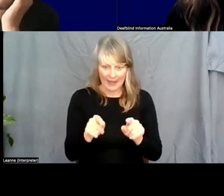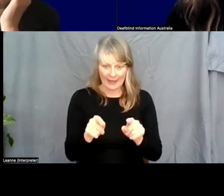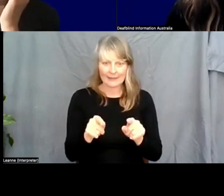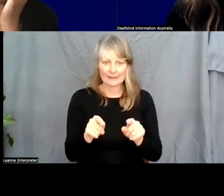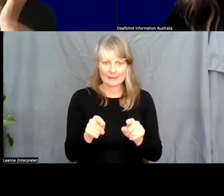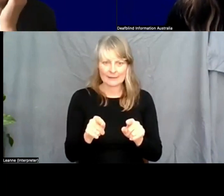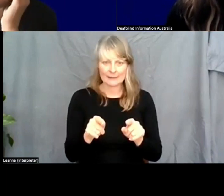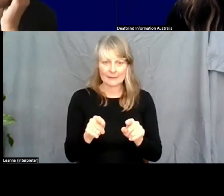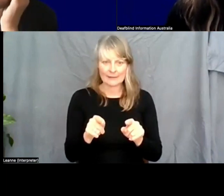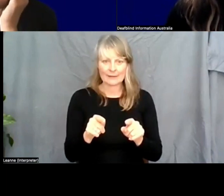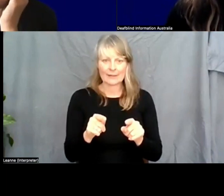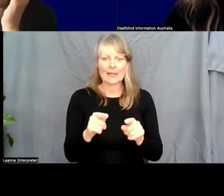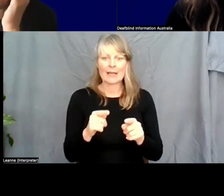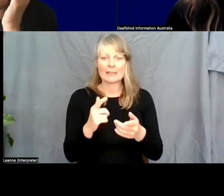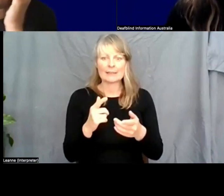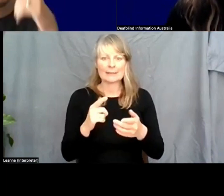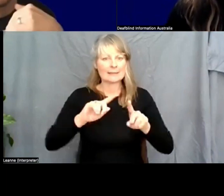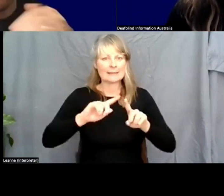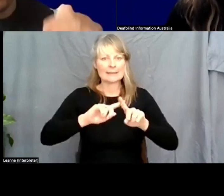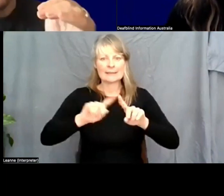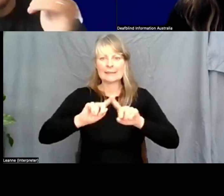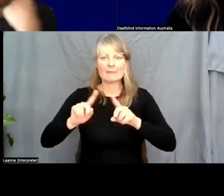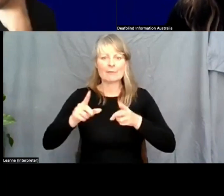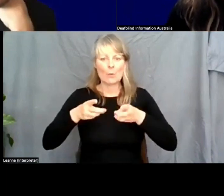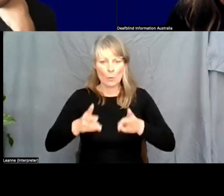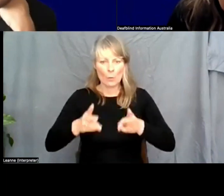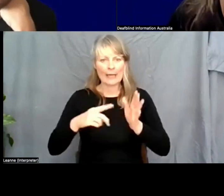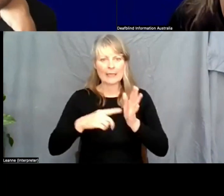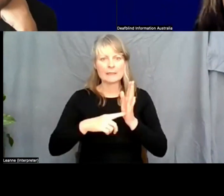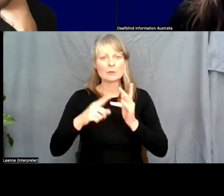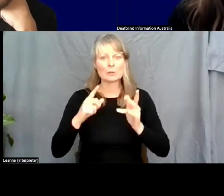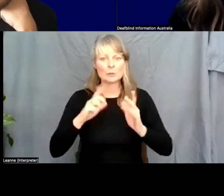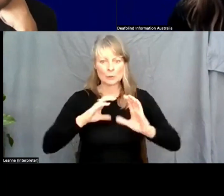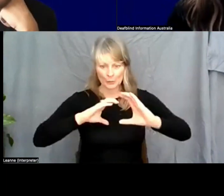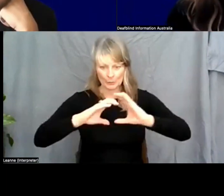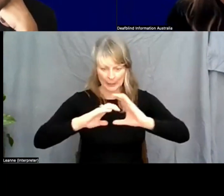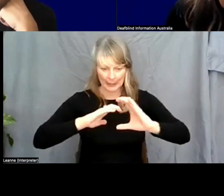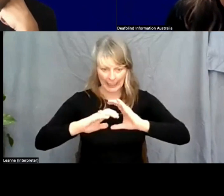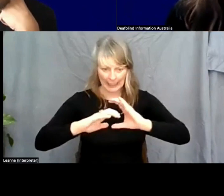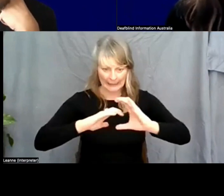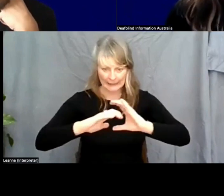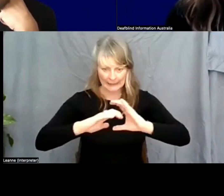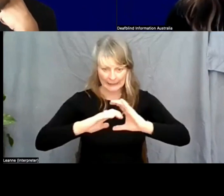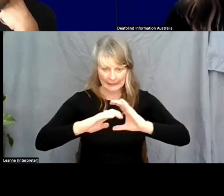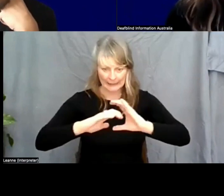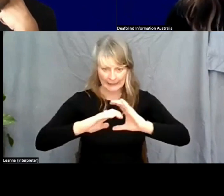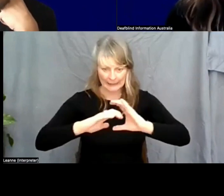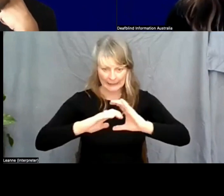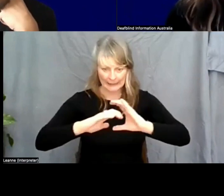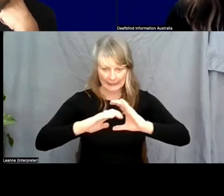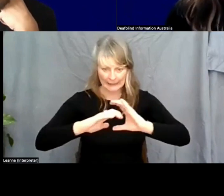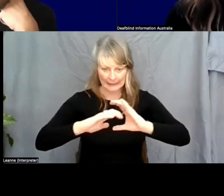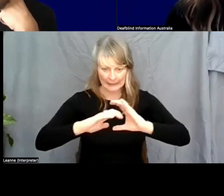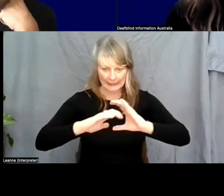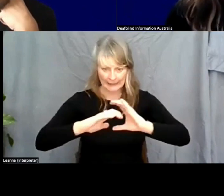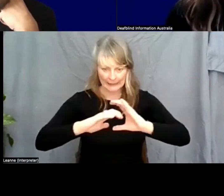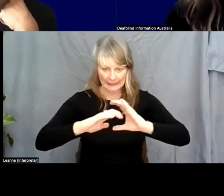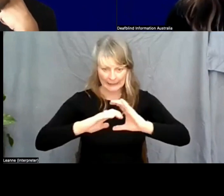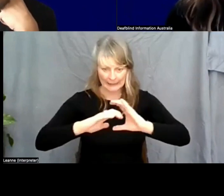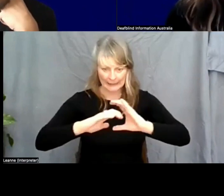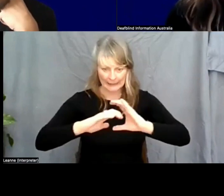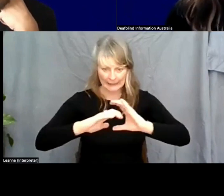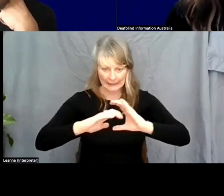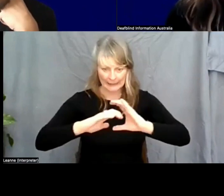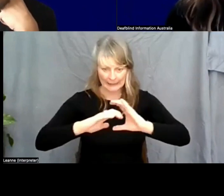of communication is another kind of way to help push things through. That's a really helpful, really insightful